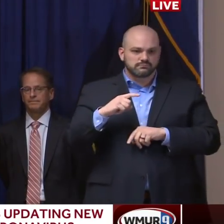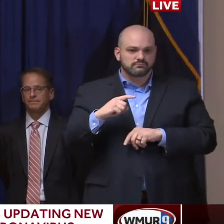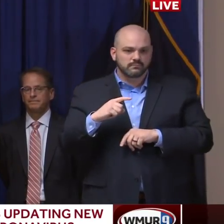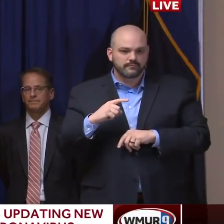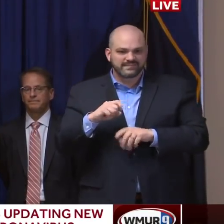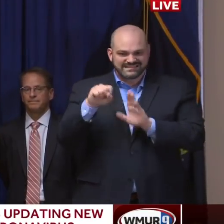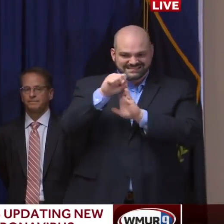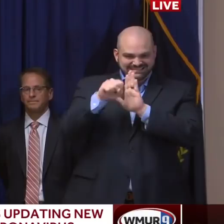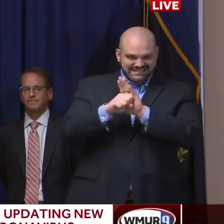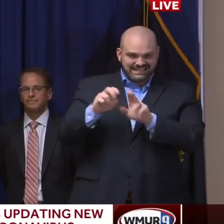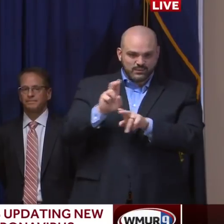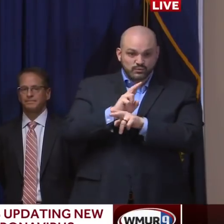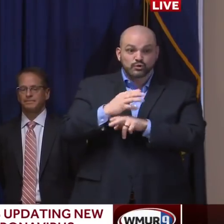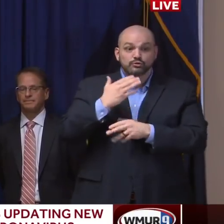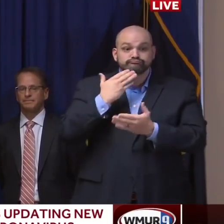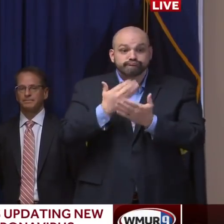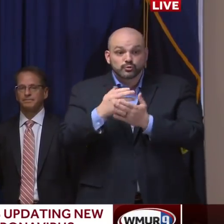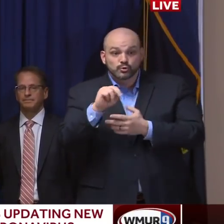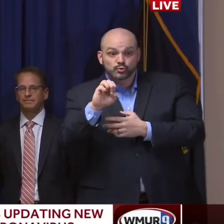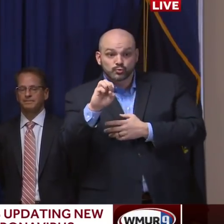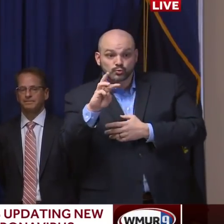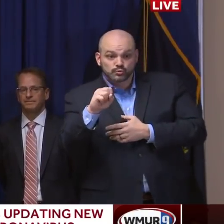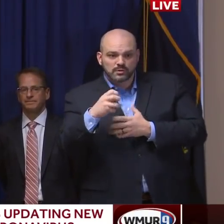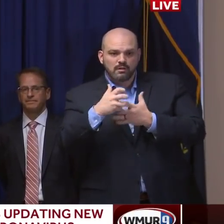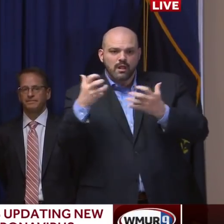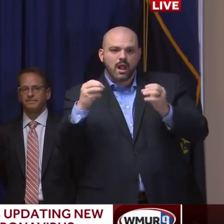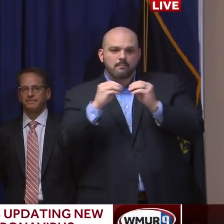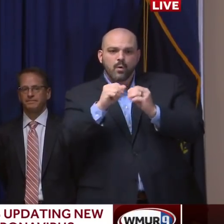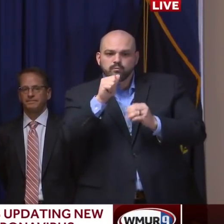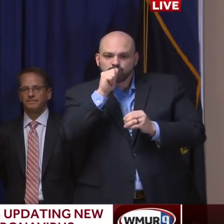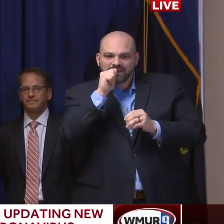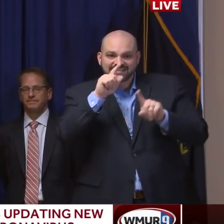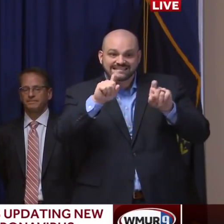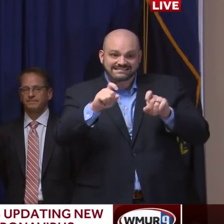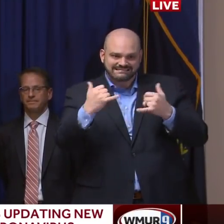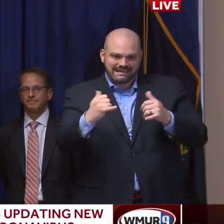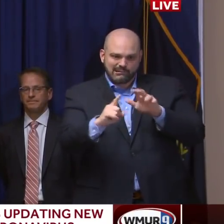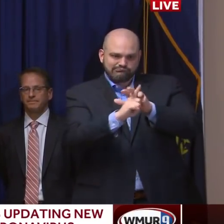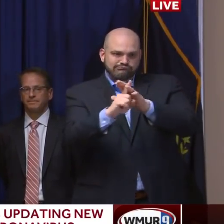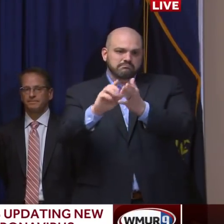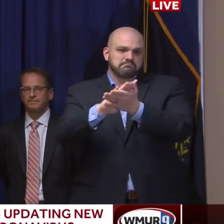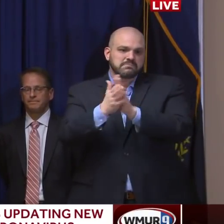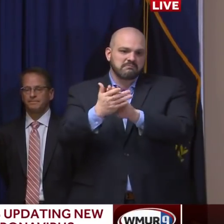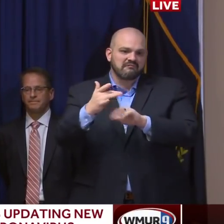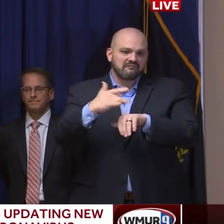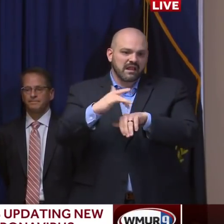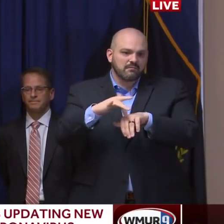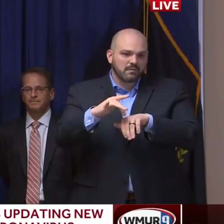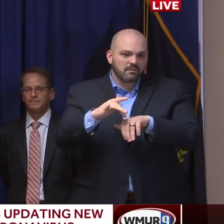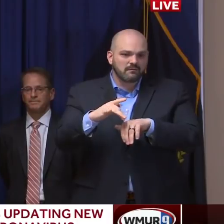IS MAKING SURE PEOPLE UNDERSTAND THE CONCEPTS OF SOCIAL DISTANCING AND THE ACTIONS THE STATE IS TAKING.